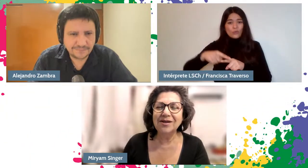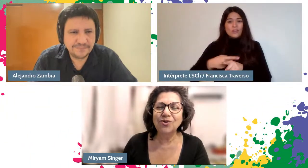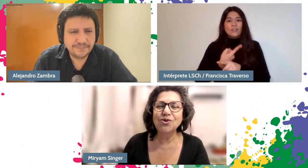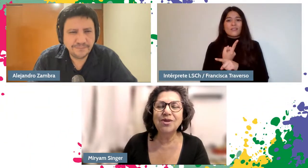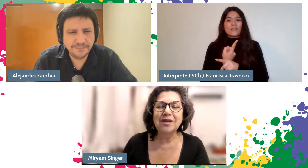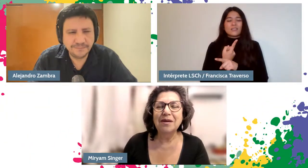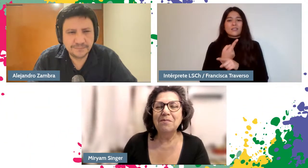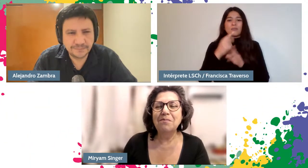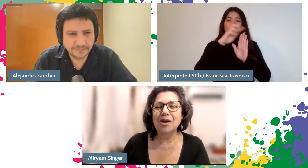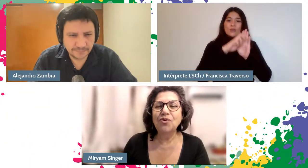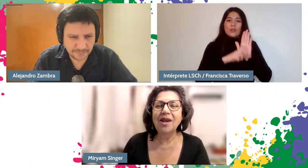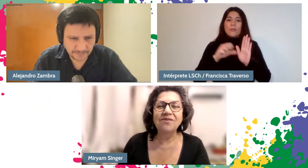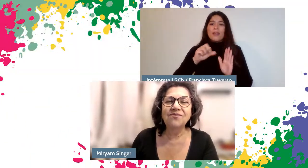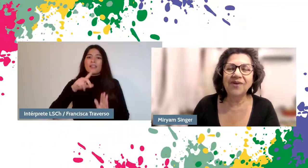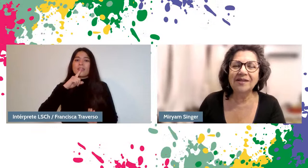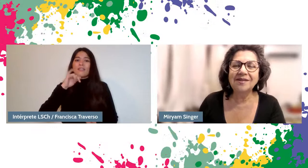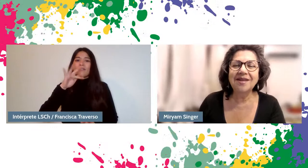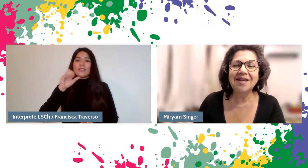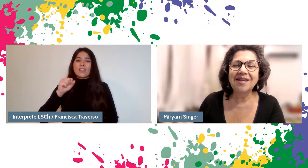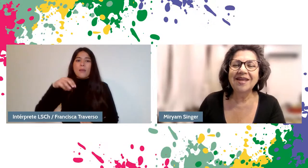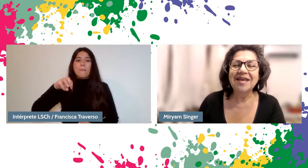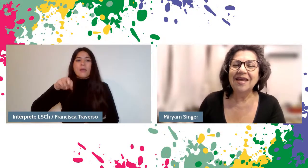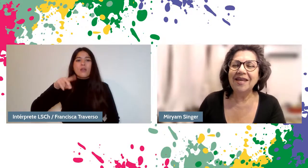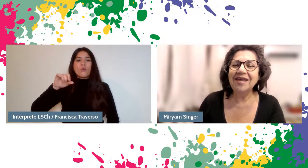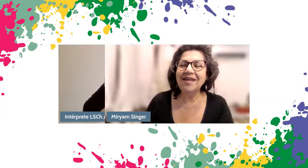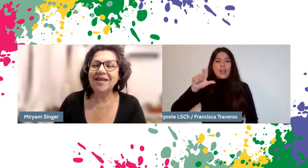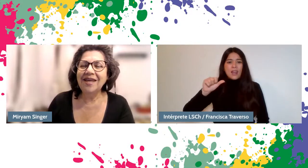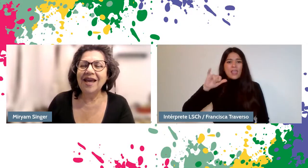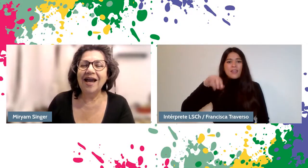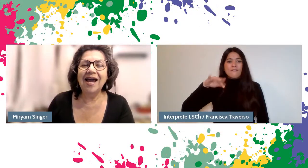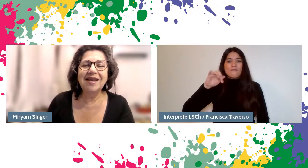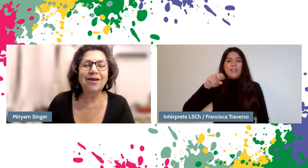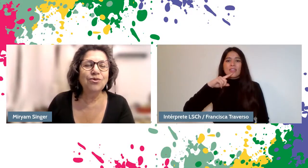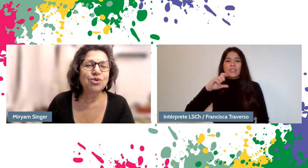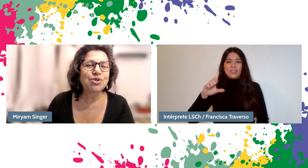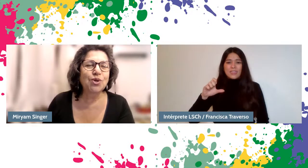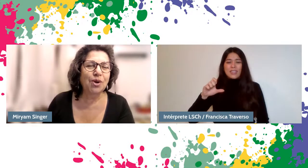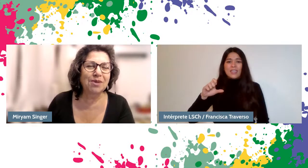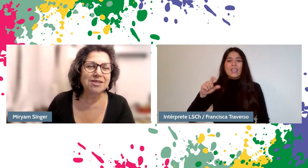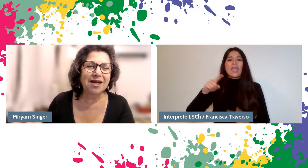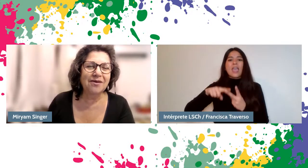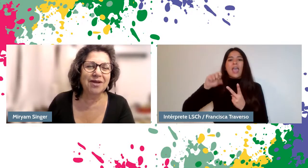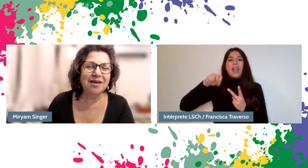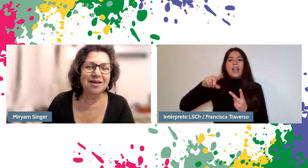with Manuela Infante and Ana Luz Ormazabal.